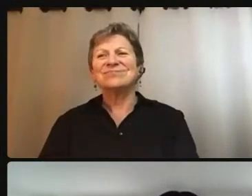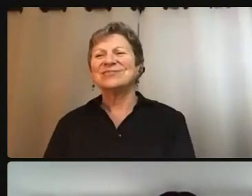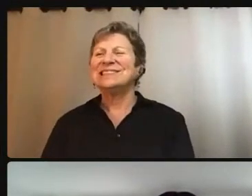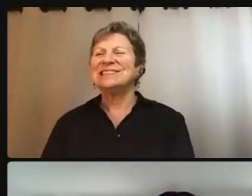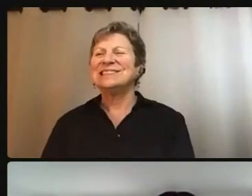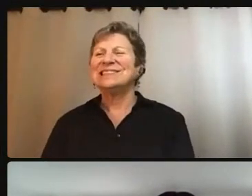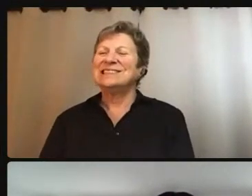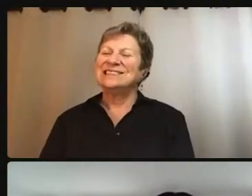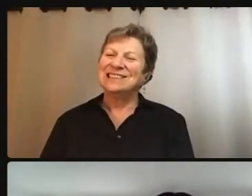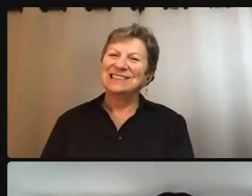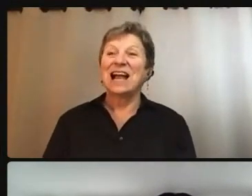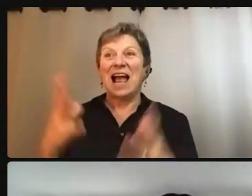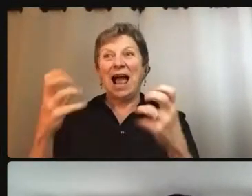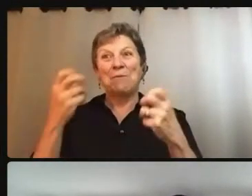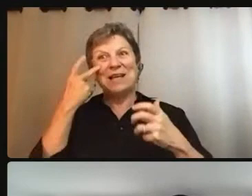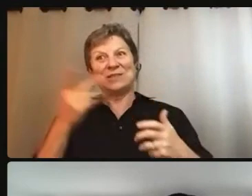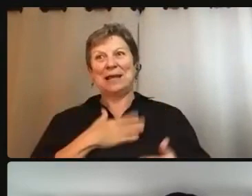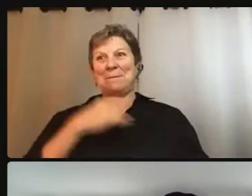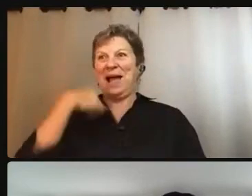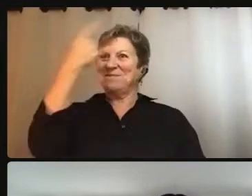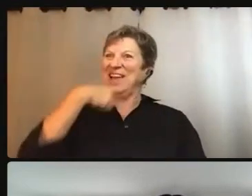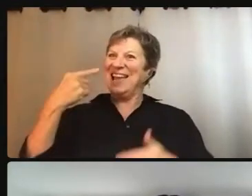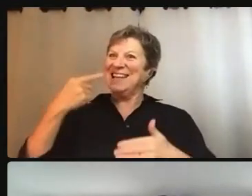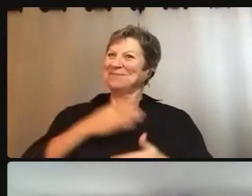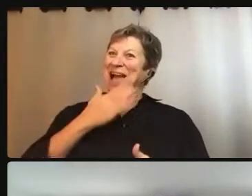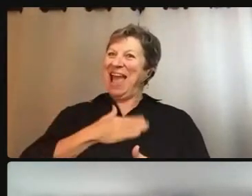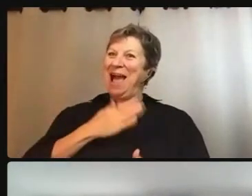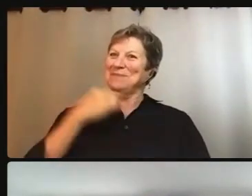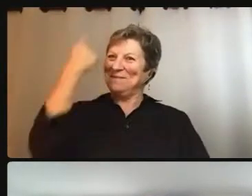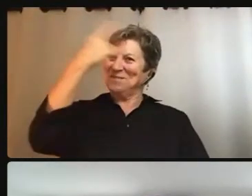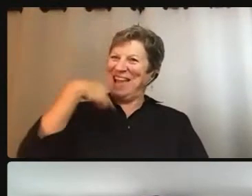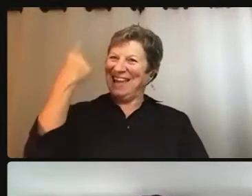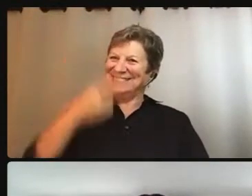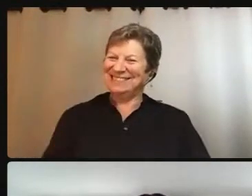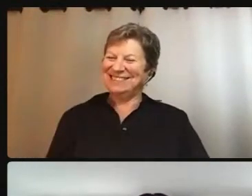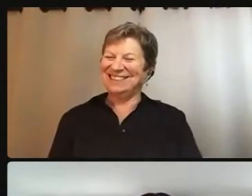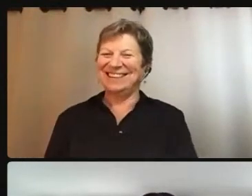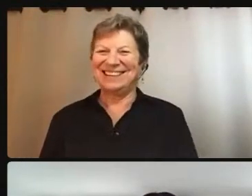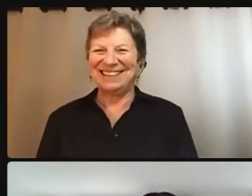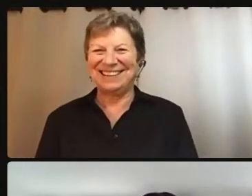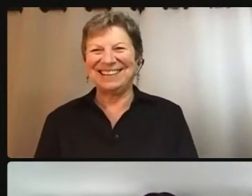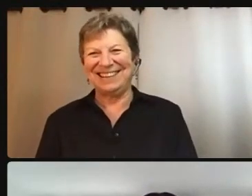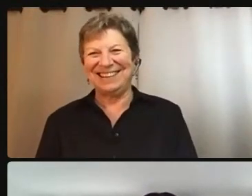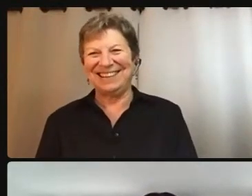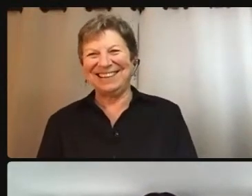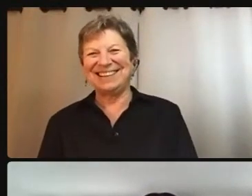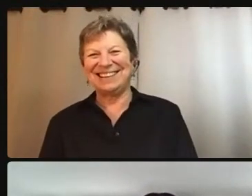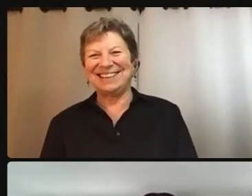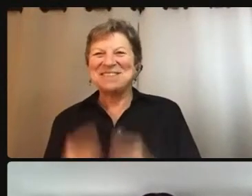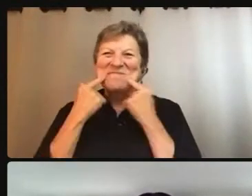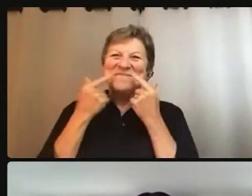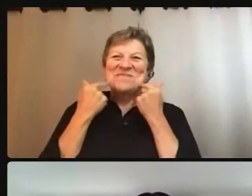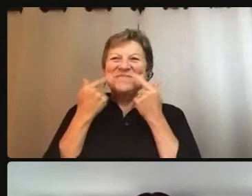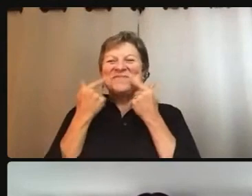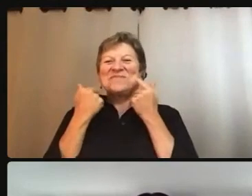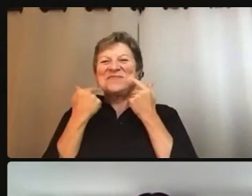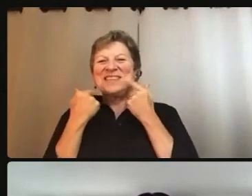YEAH. NO, THANKOU. I'M SORRY FOR MY CAMERA OR NOT.